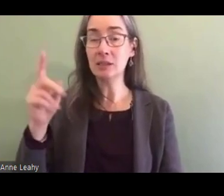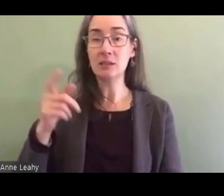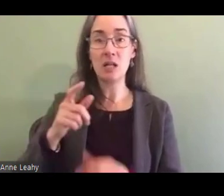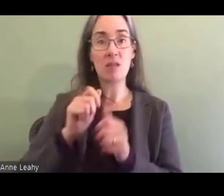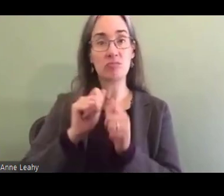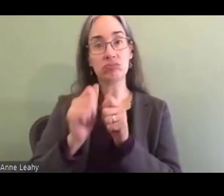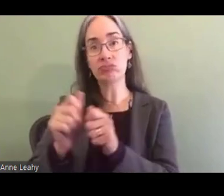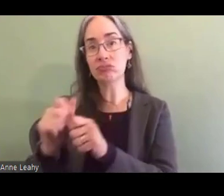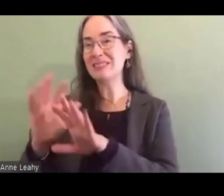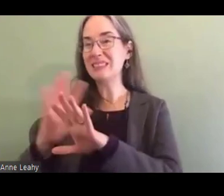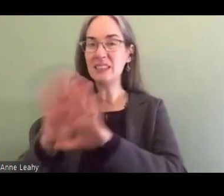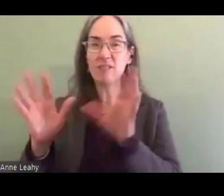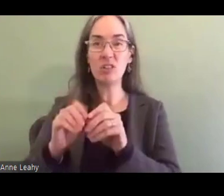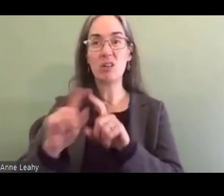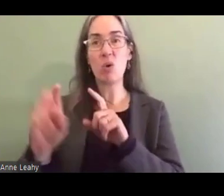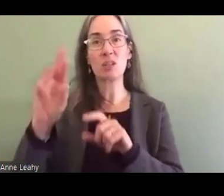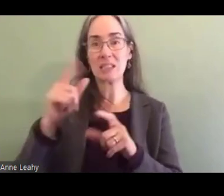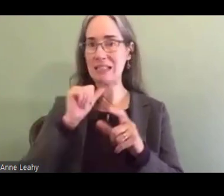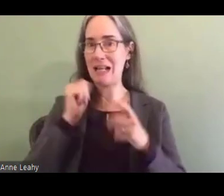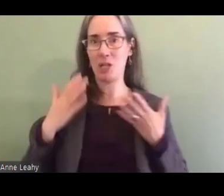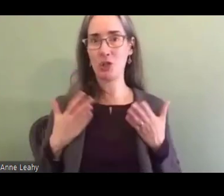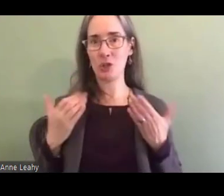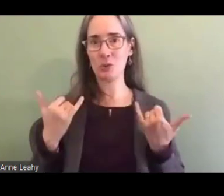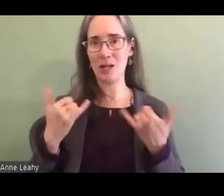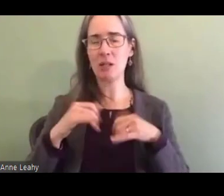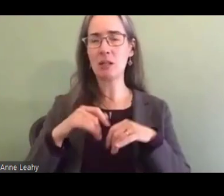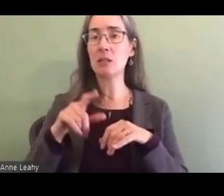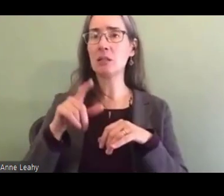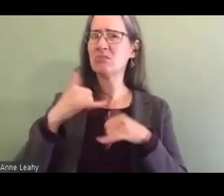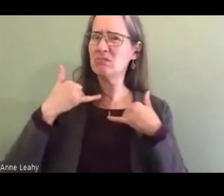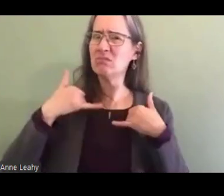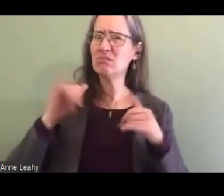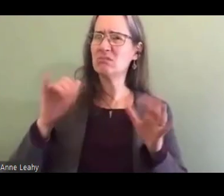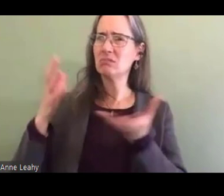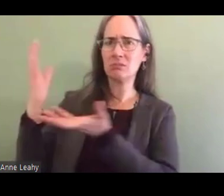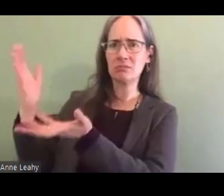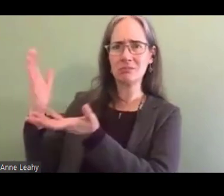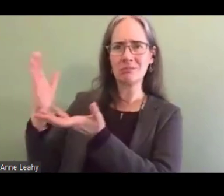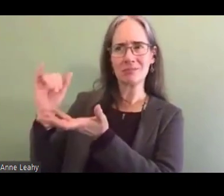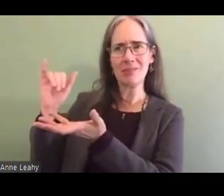and a host of other organizations not here today, are we still having these battles.